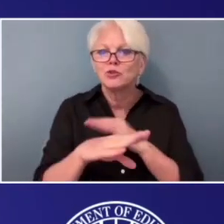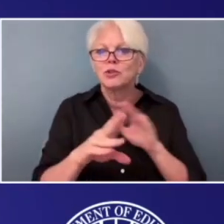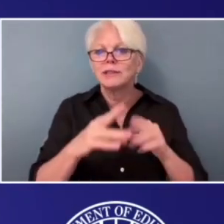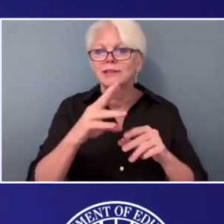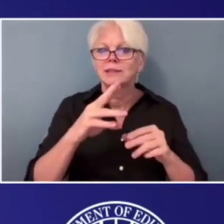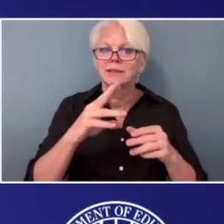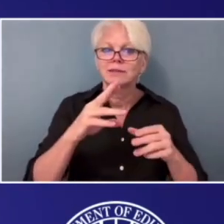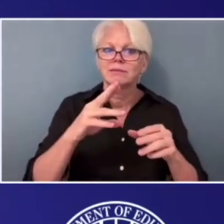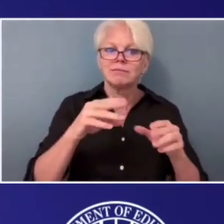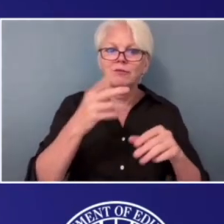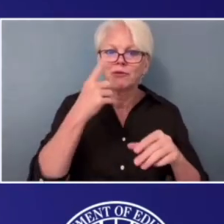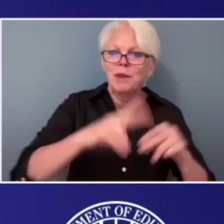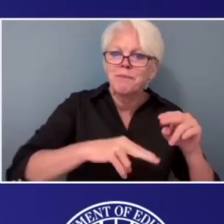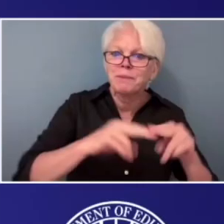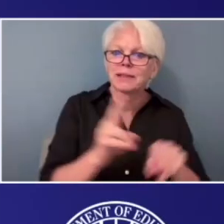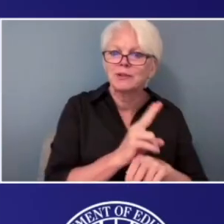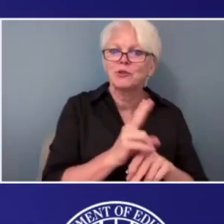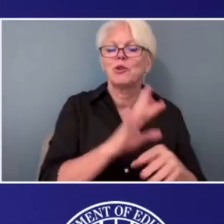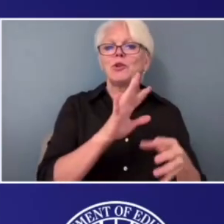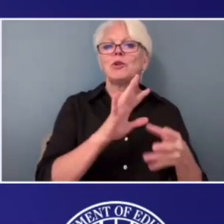But but, we will be proceeding.